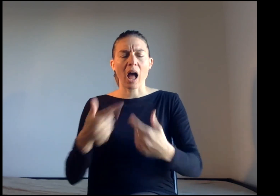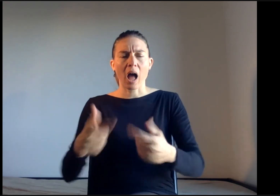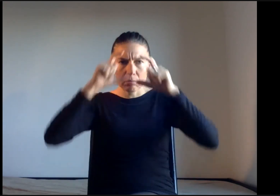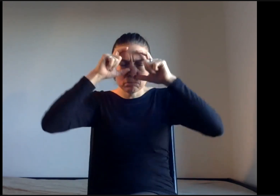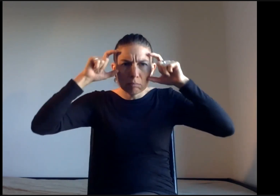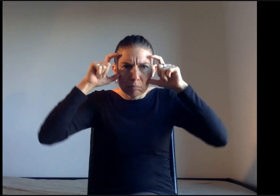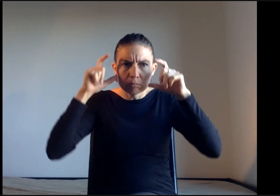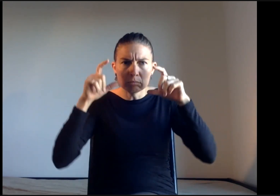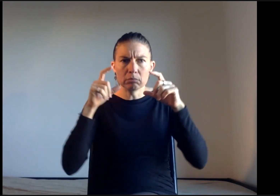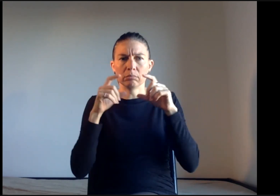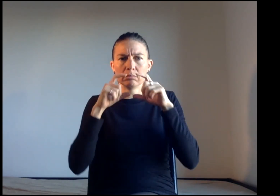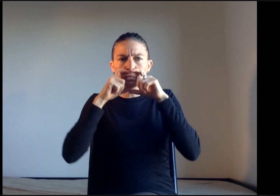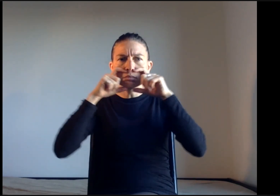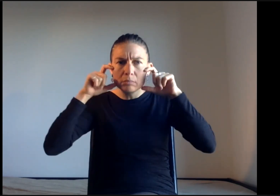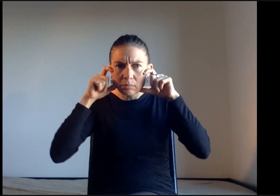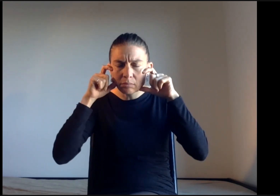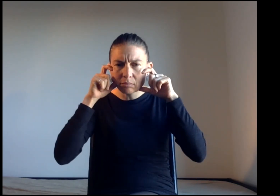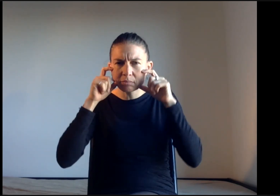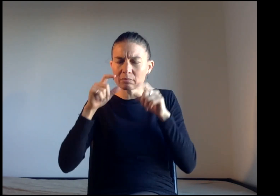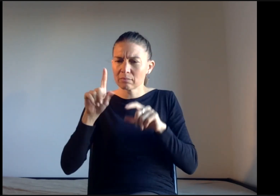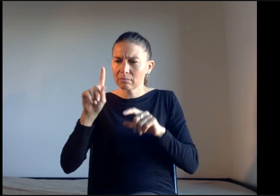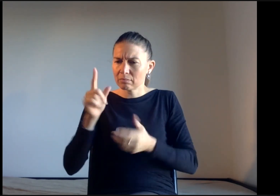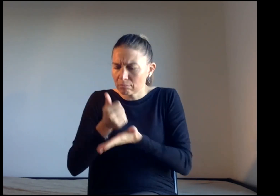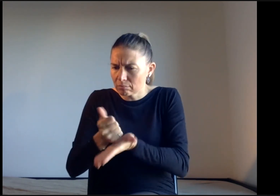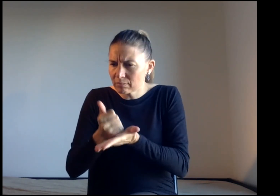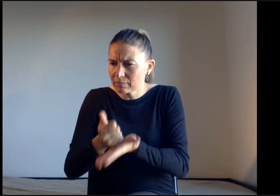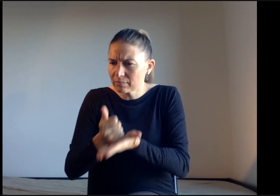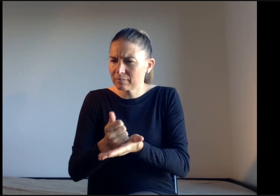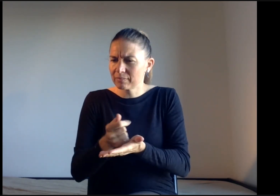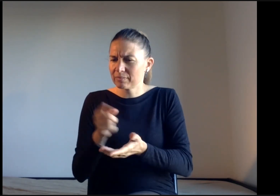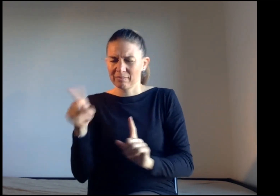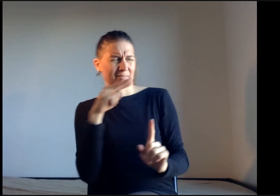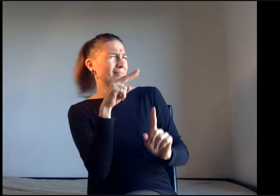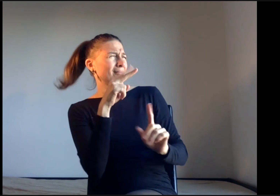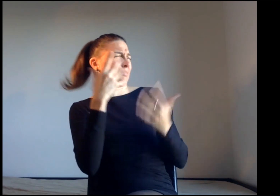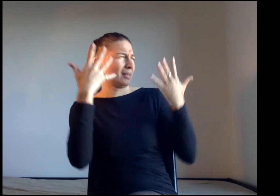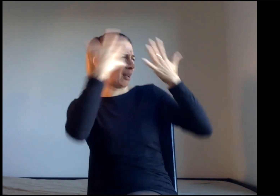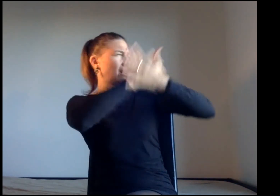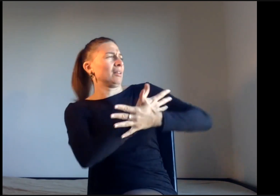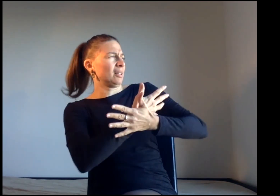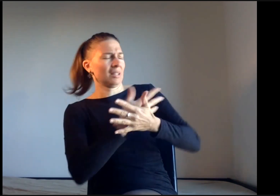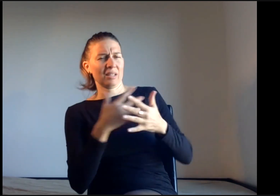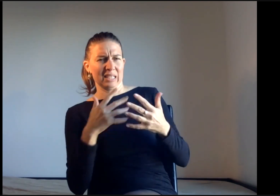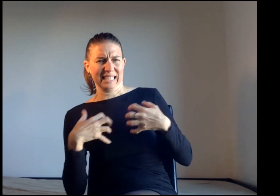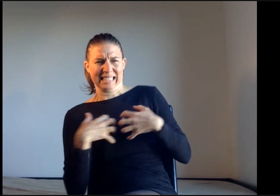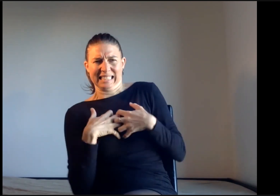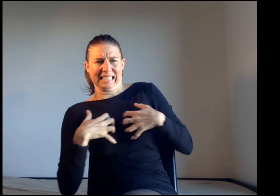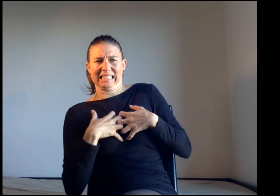The access to health and well-being. In emergency and until now,